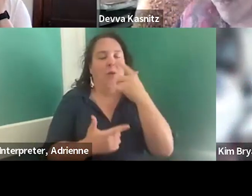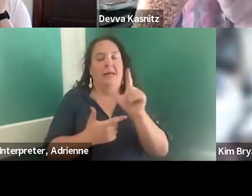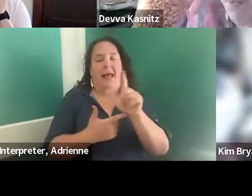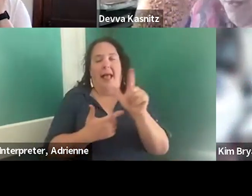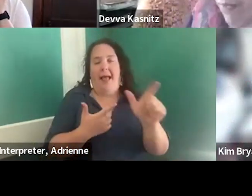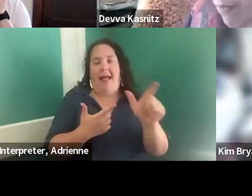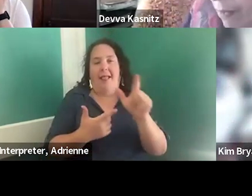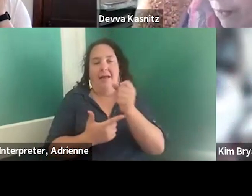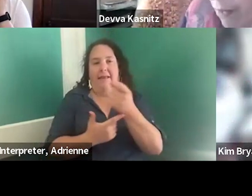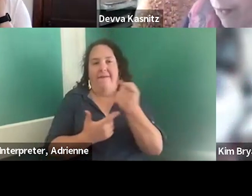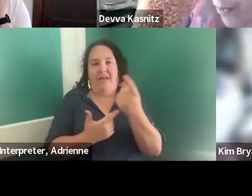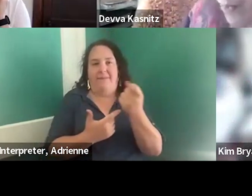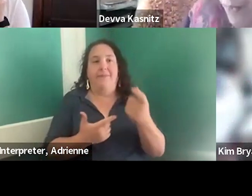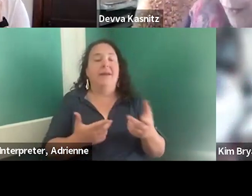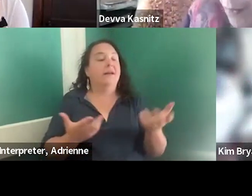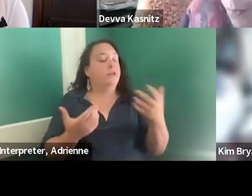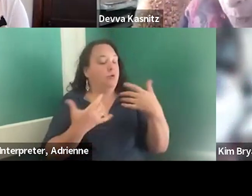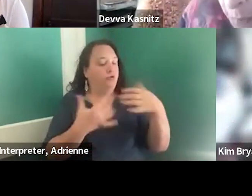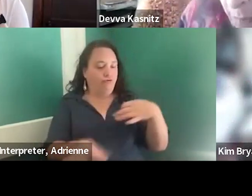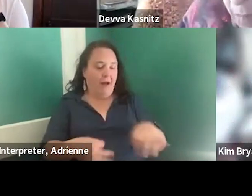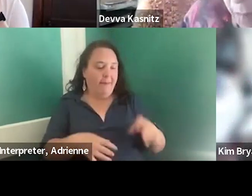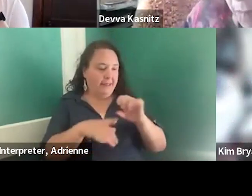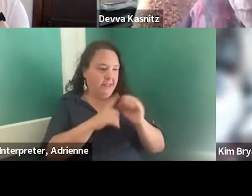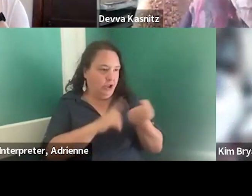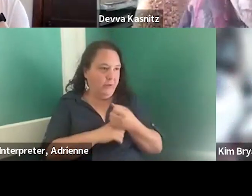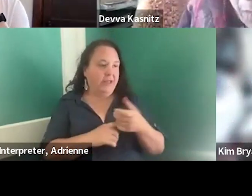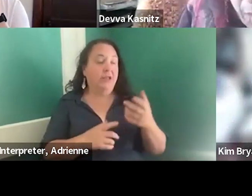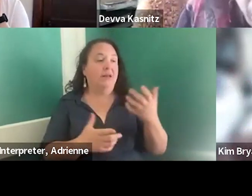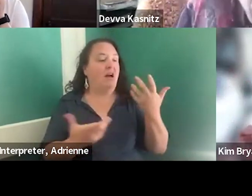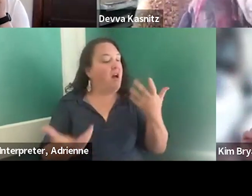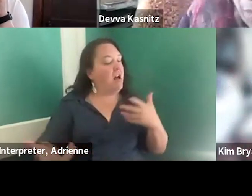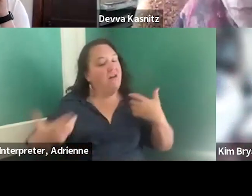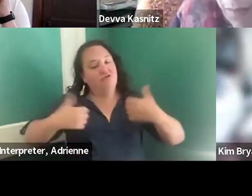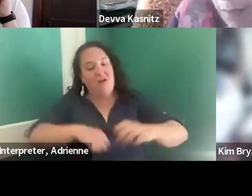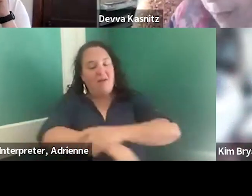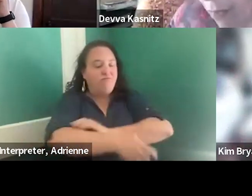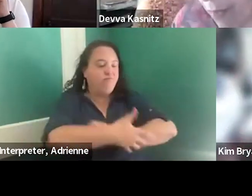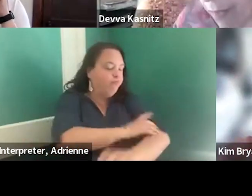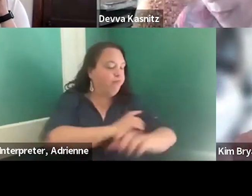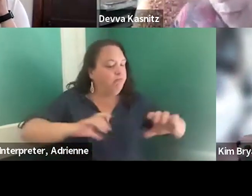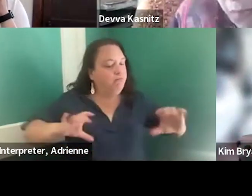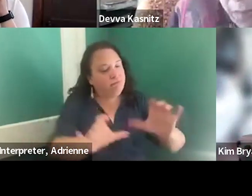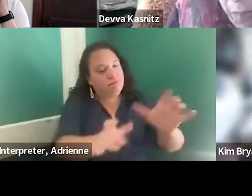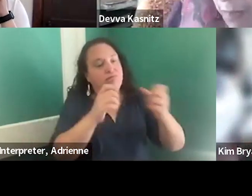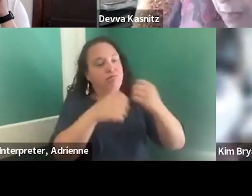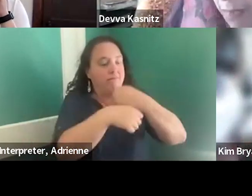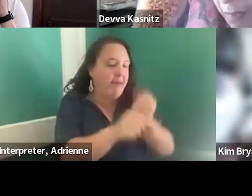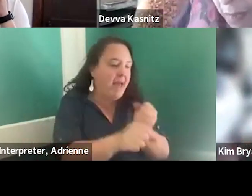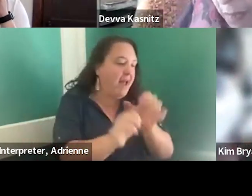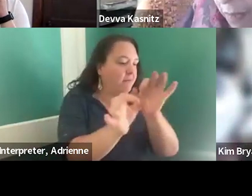you do your very best to make an accessible tech product, you ship it, and as soon as you ship it,